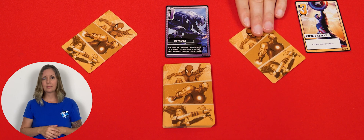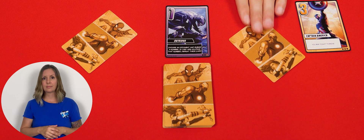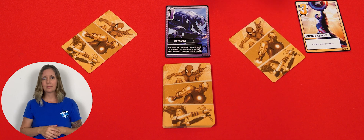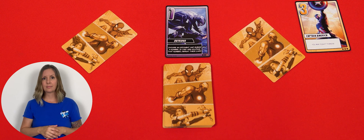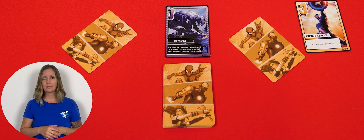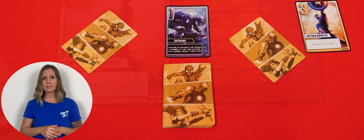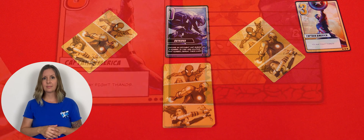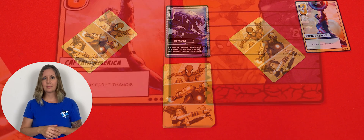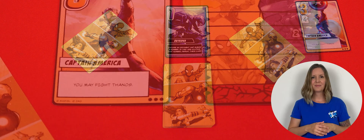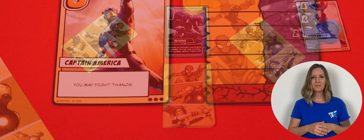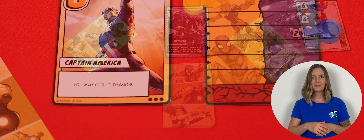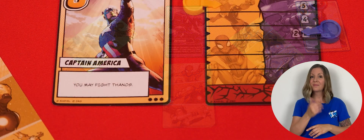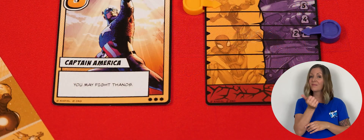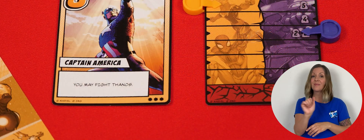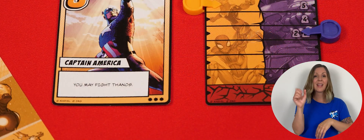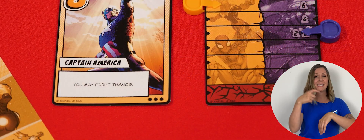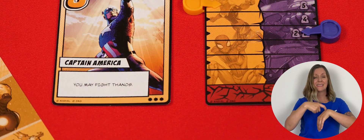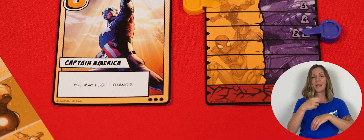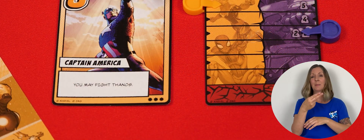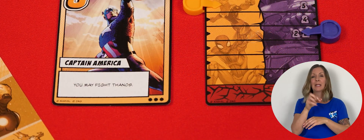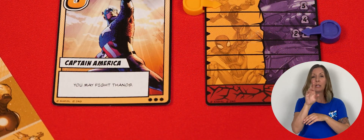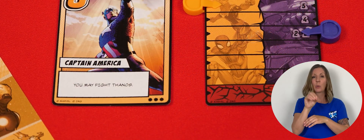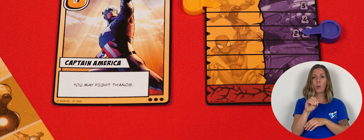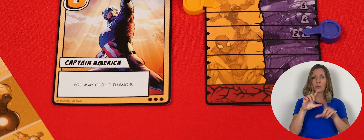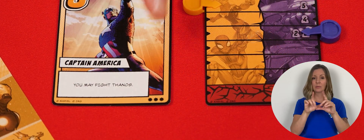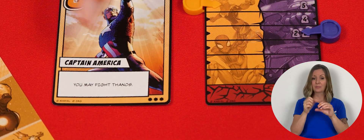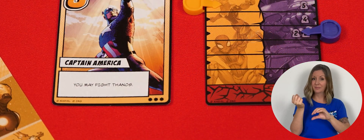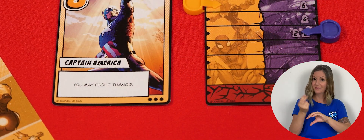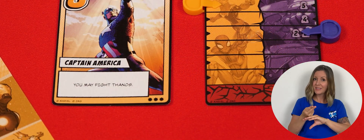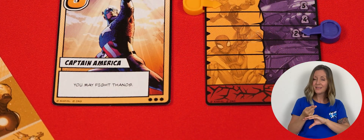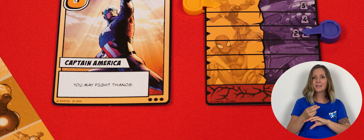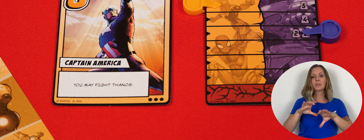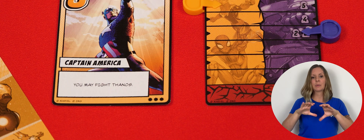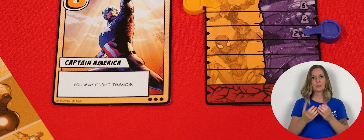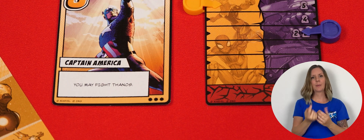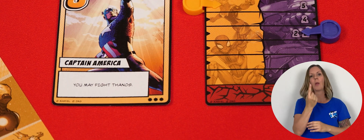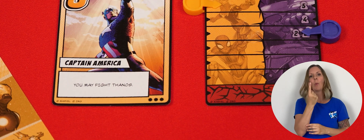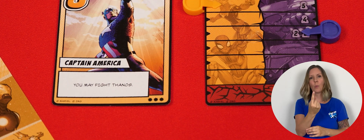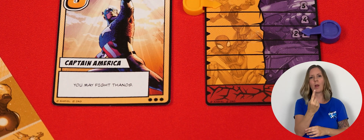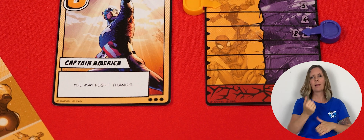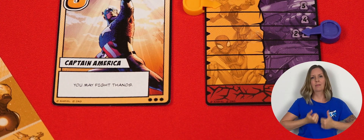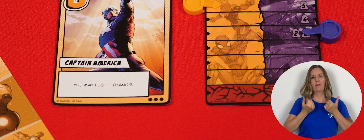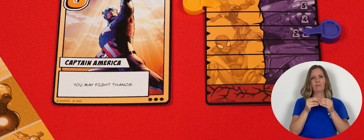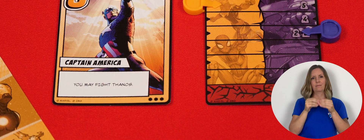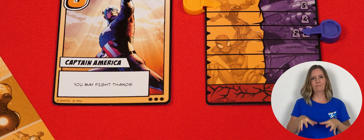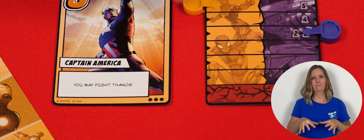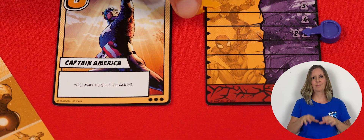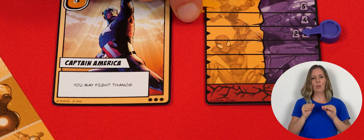replace it. Also, any time a Hero’s card is defeated, their team loses one life, moving